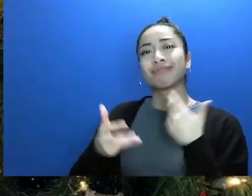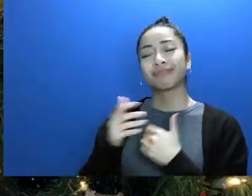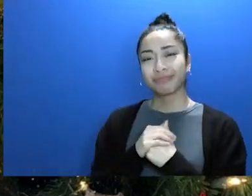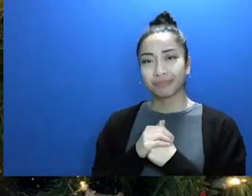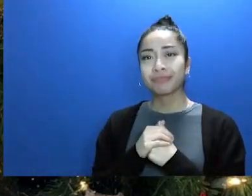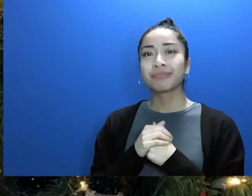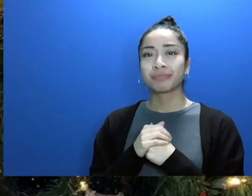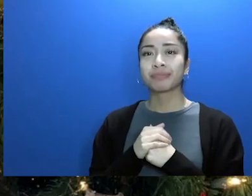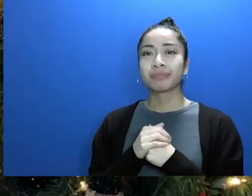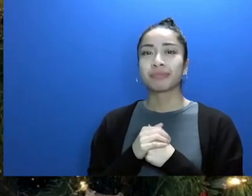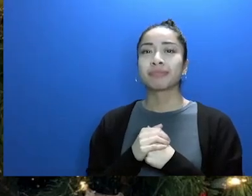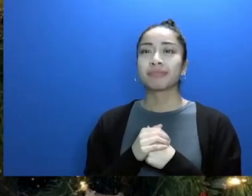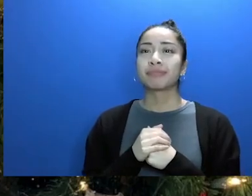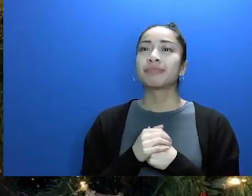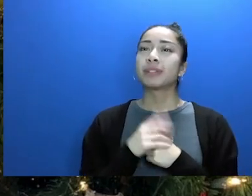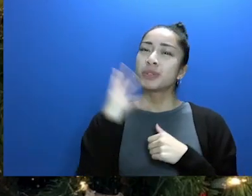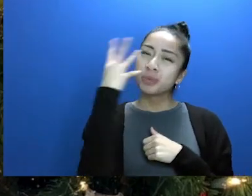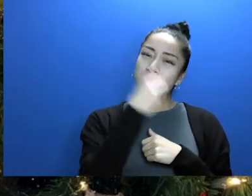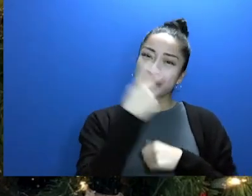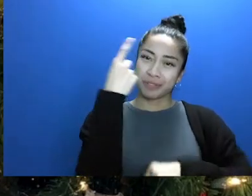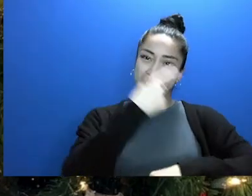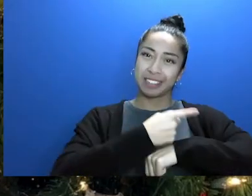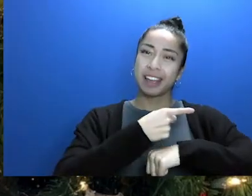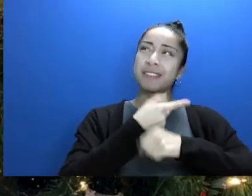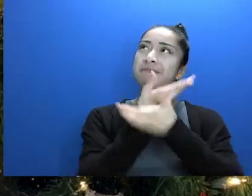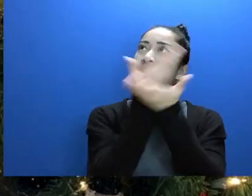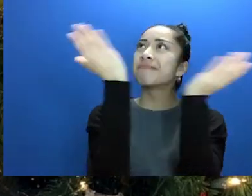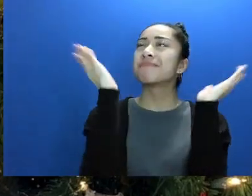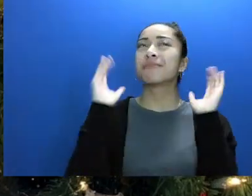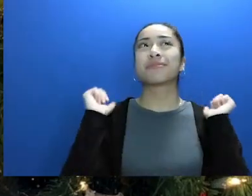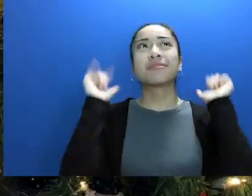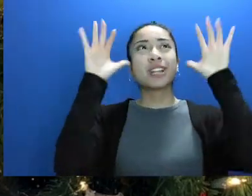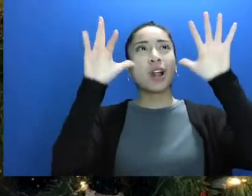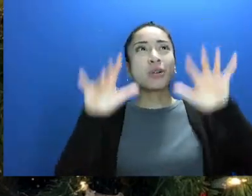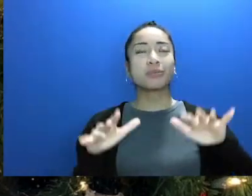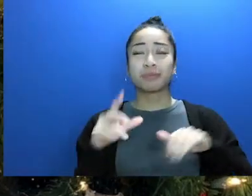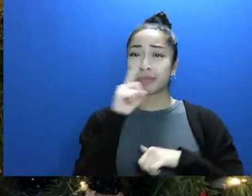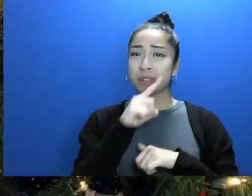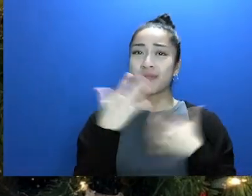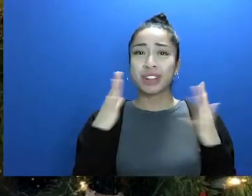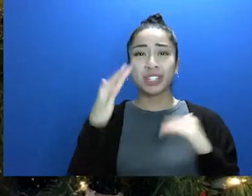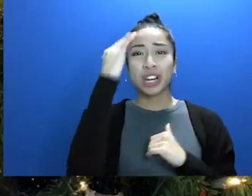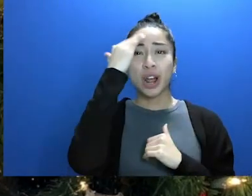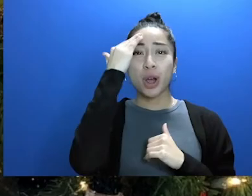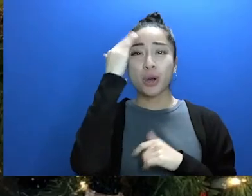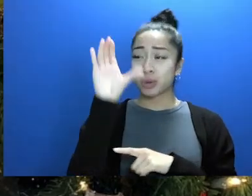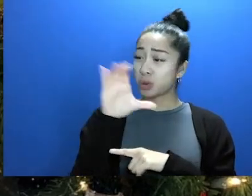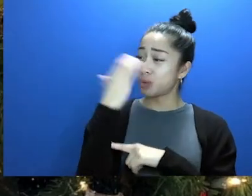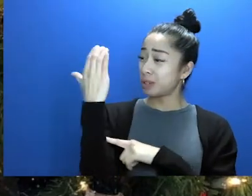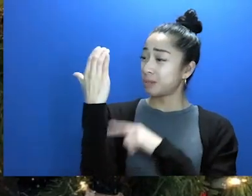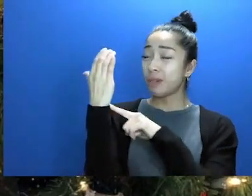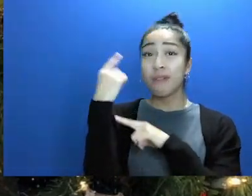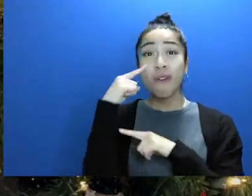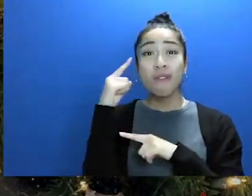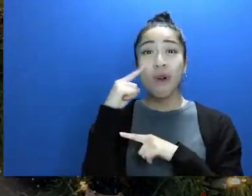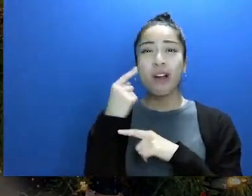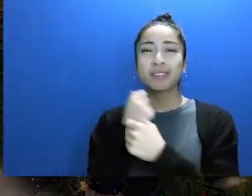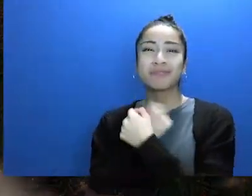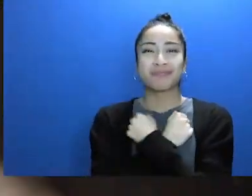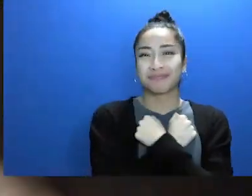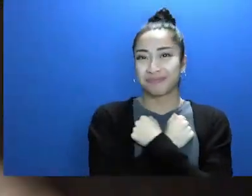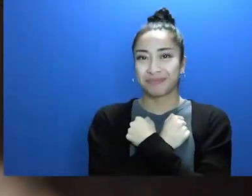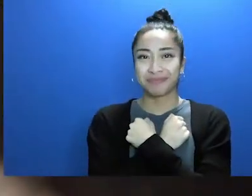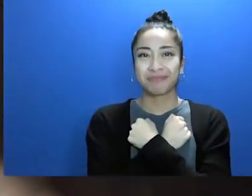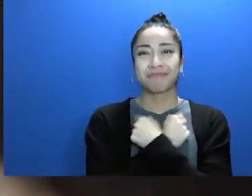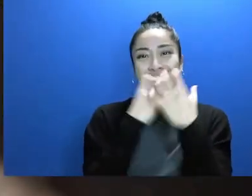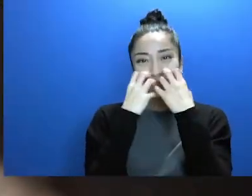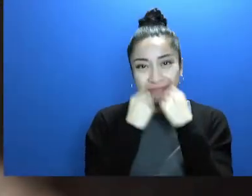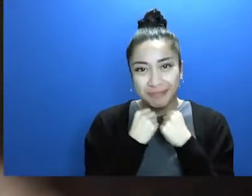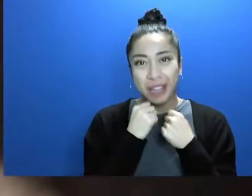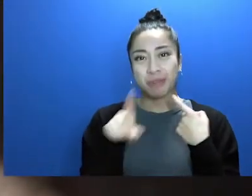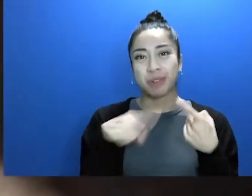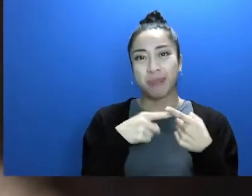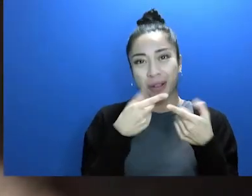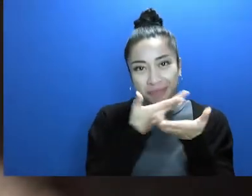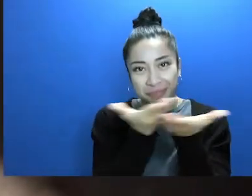and clarisse knew that the meaning of christmas was love the end